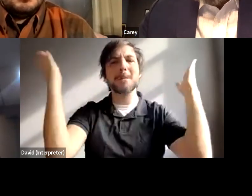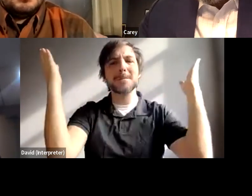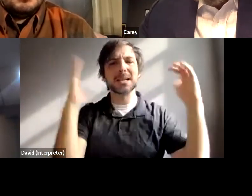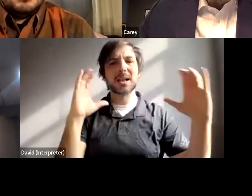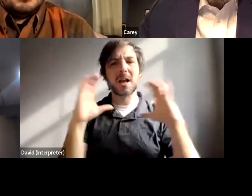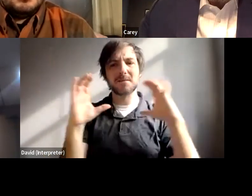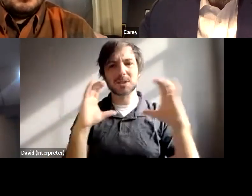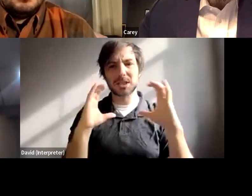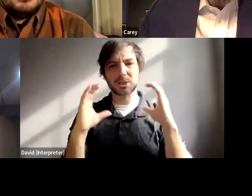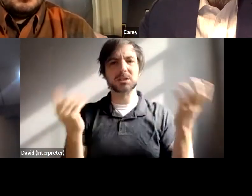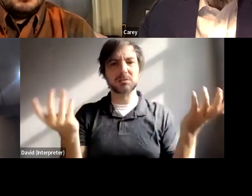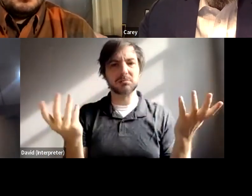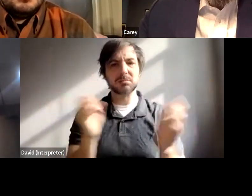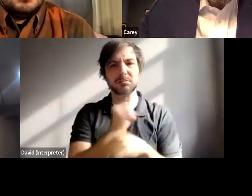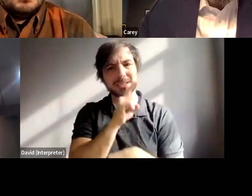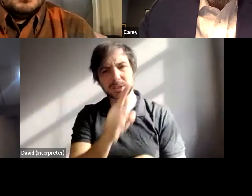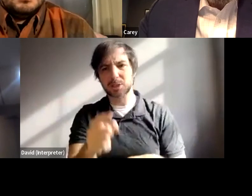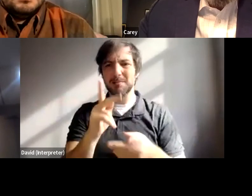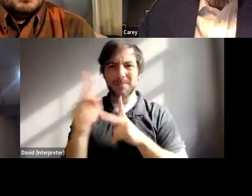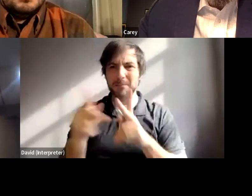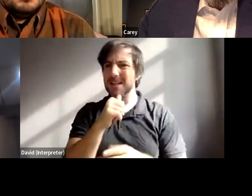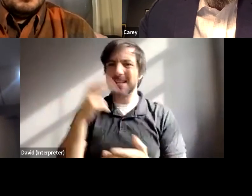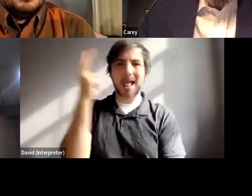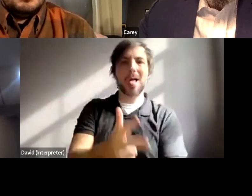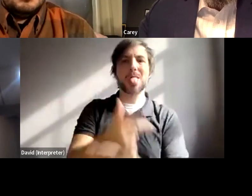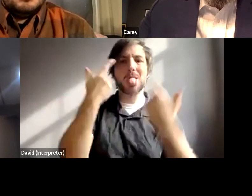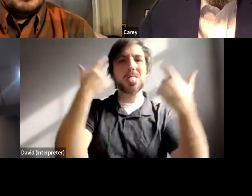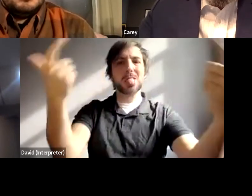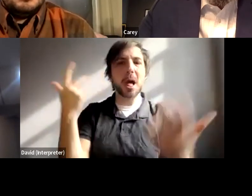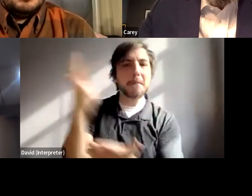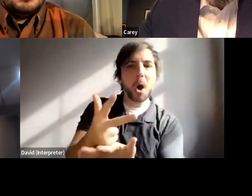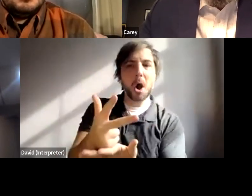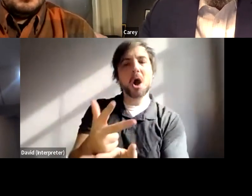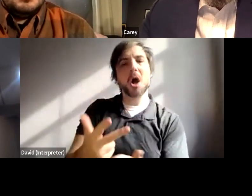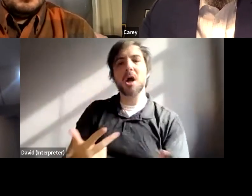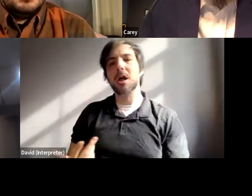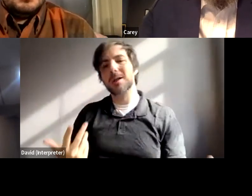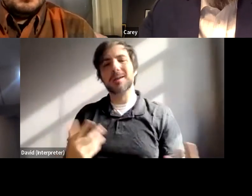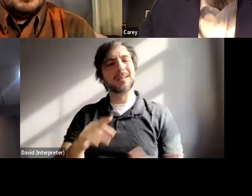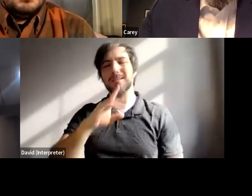ing sure that people are not parking in those spaces that are delegated for people that